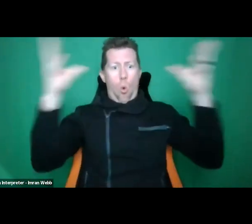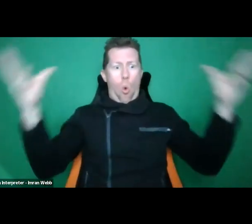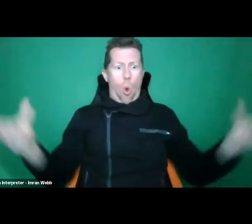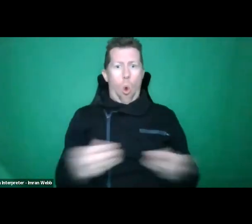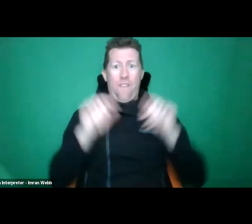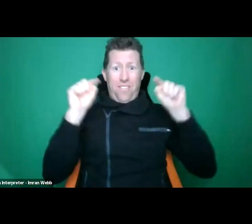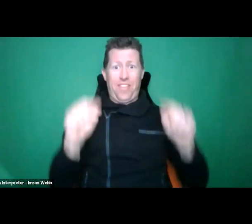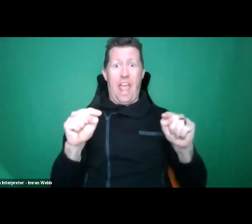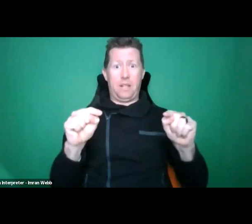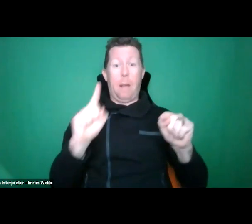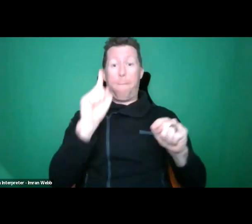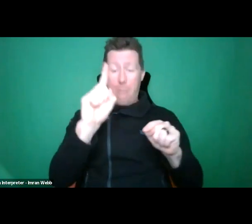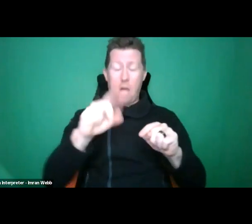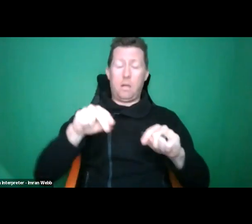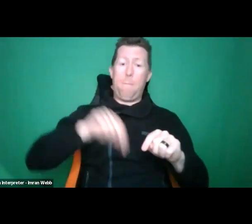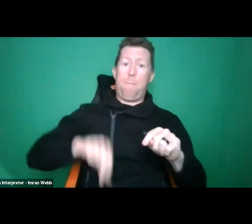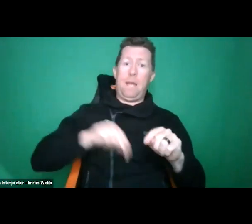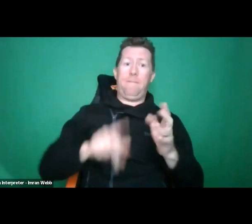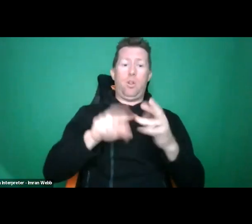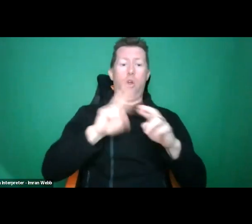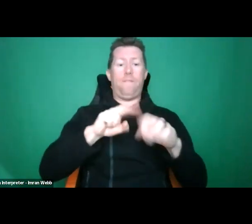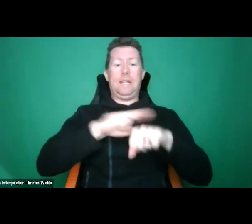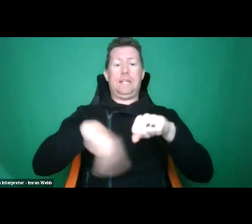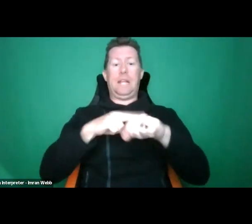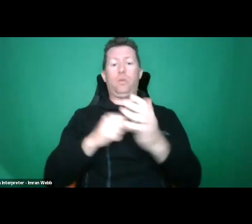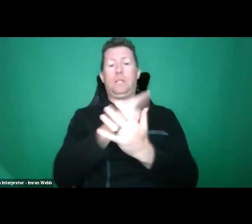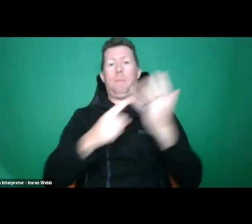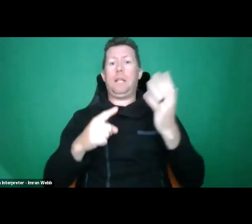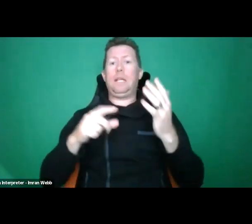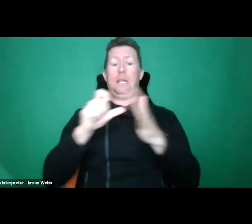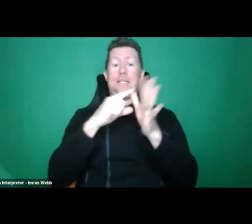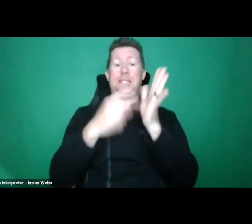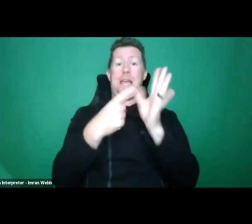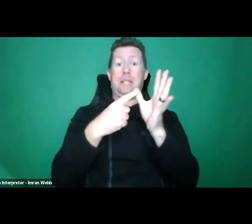of the national disability data asset is broad.